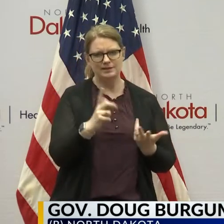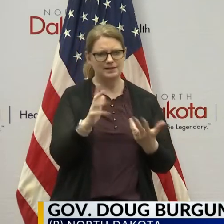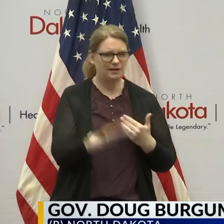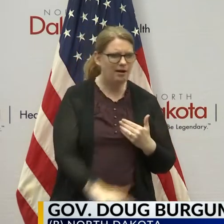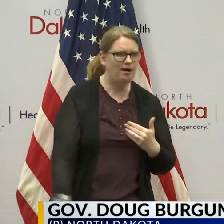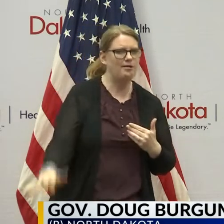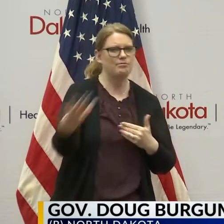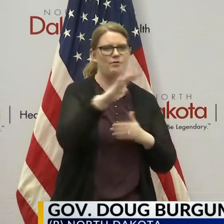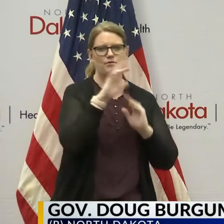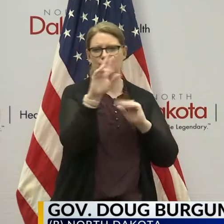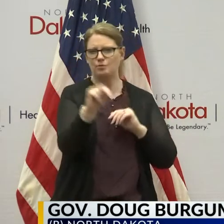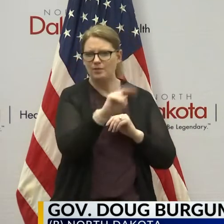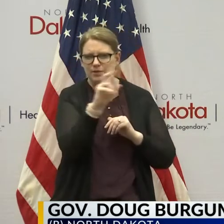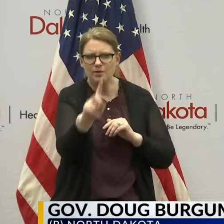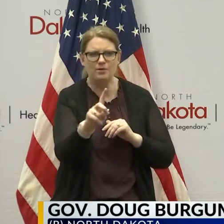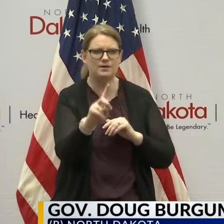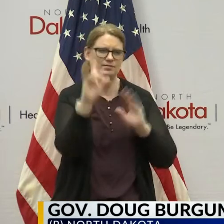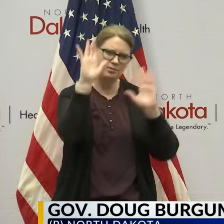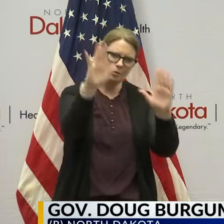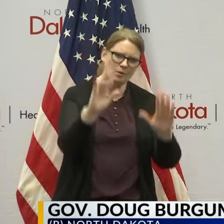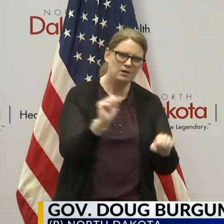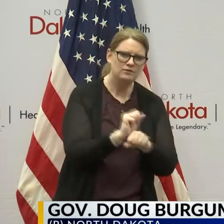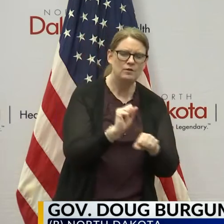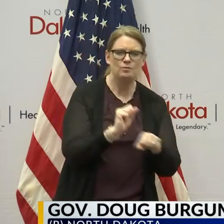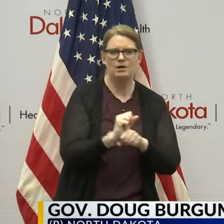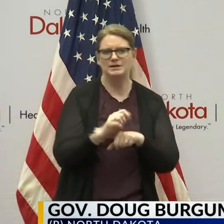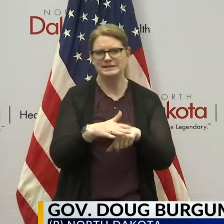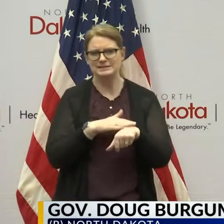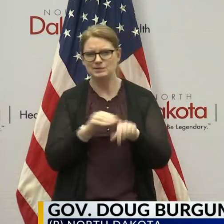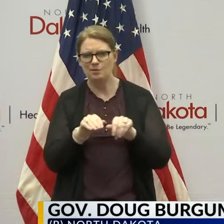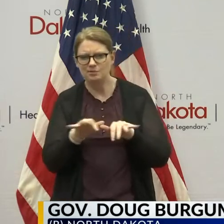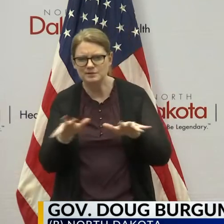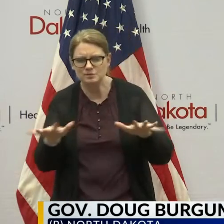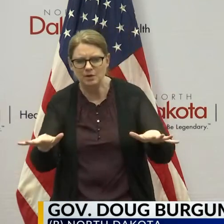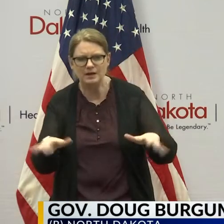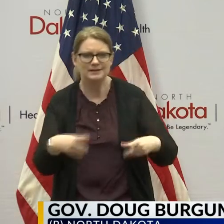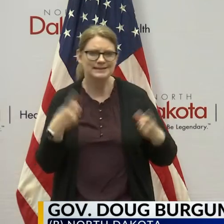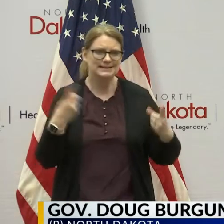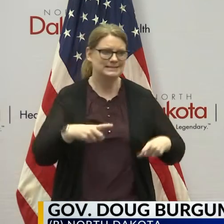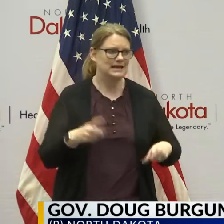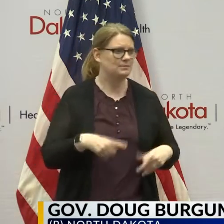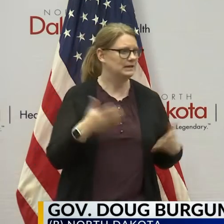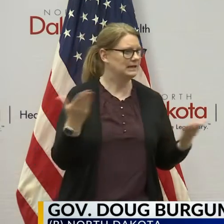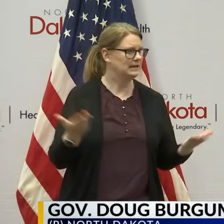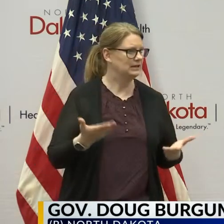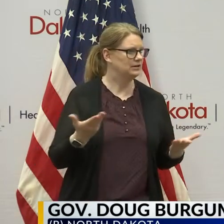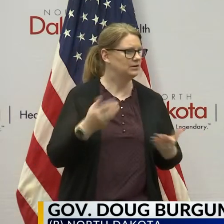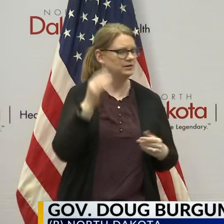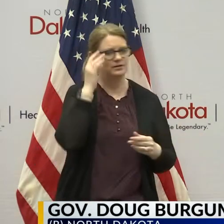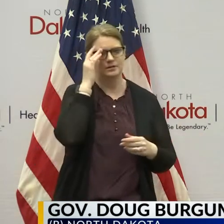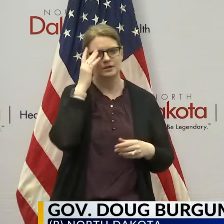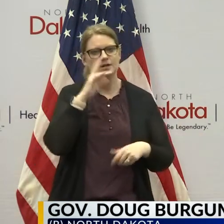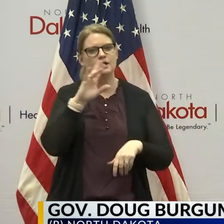IT'S ALSO A GOOD REMINDER FOR US TO REMIND OURSELVES OF THE GREAT WORK GOING ON ACROSS NORTH DAKOTA TO SLOW THE SPREAD.